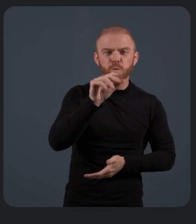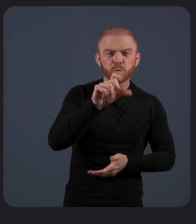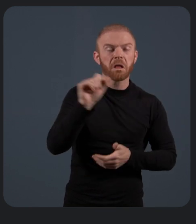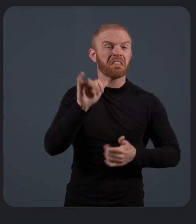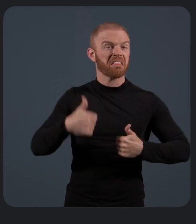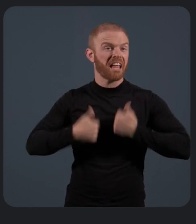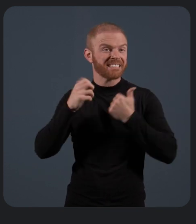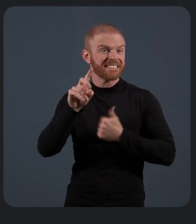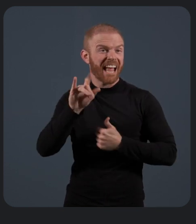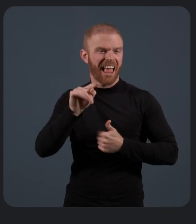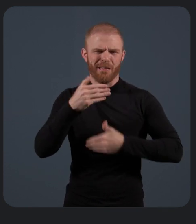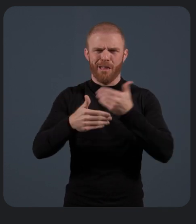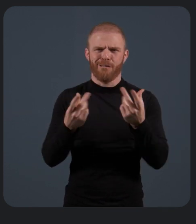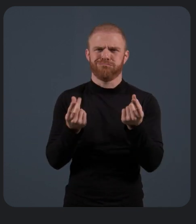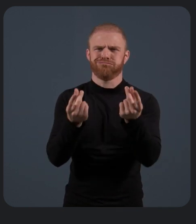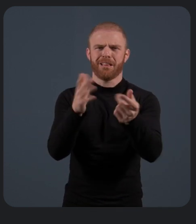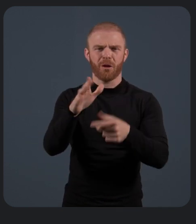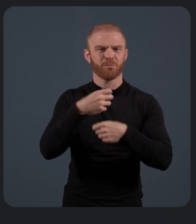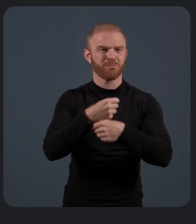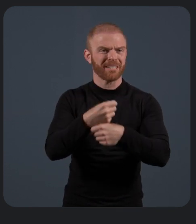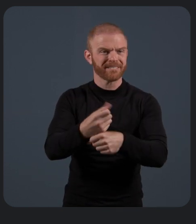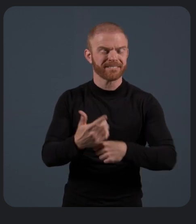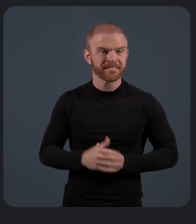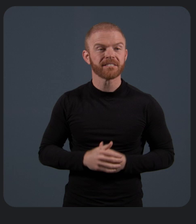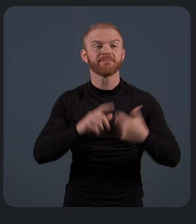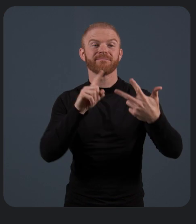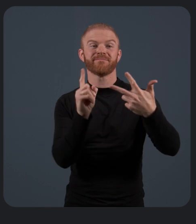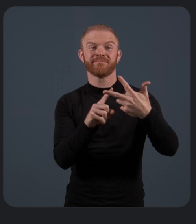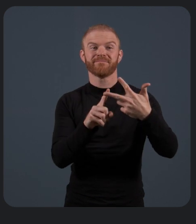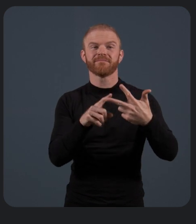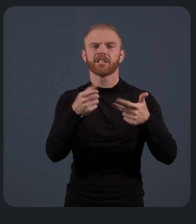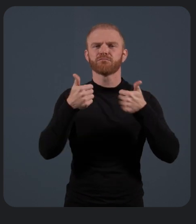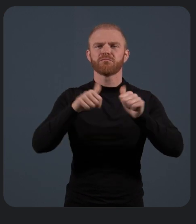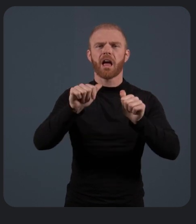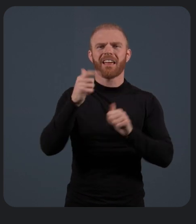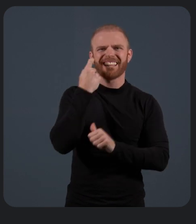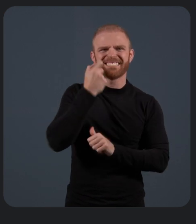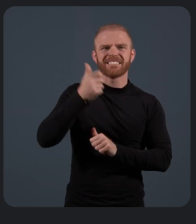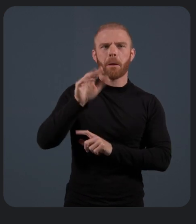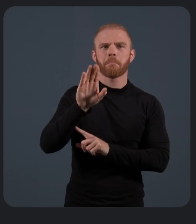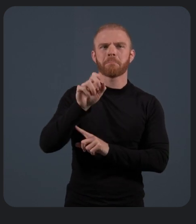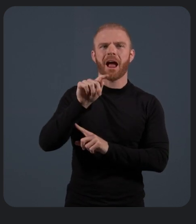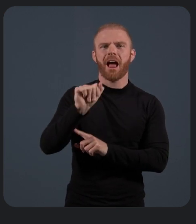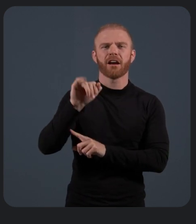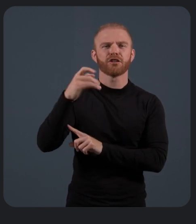accelerates your productivity. And, lastly, try out the latest data of Jetpack Compose